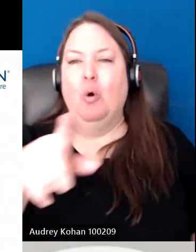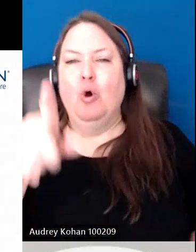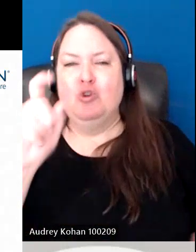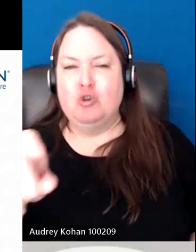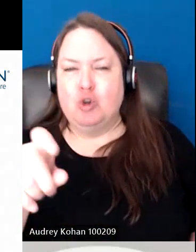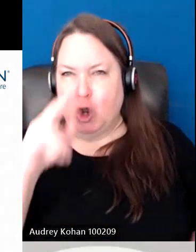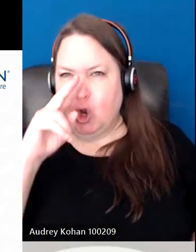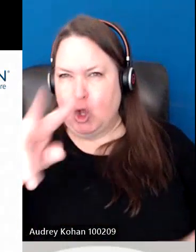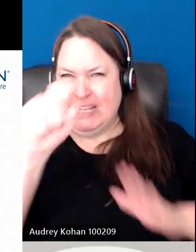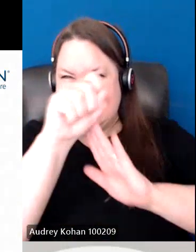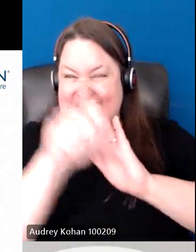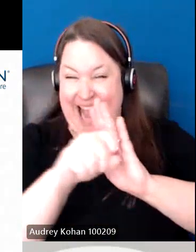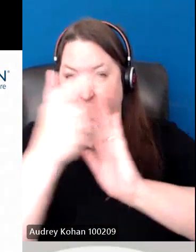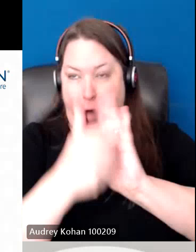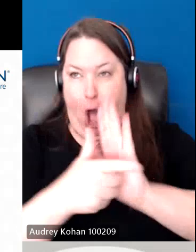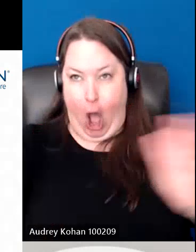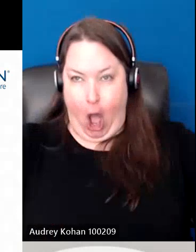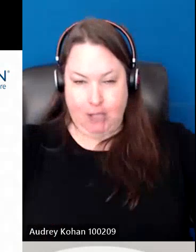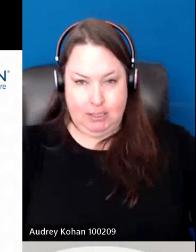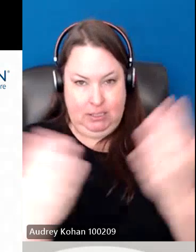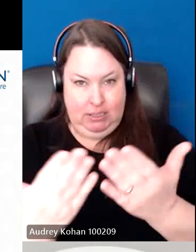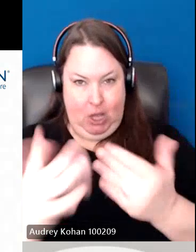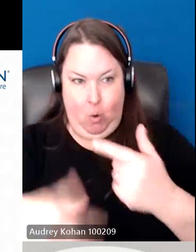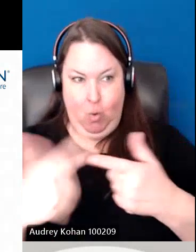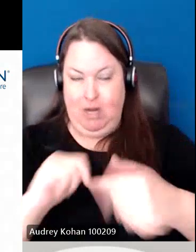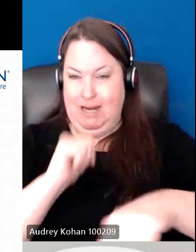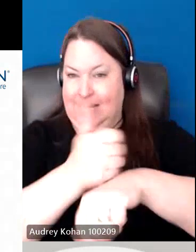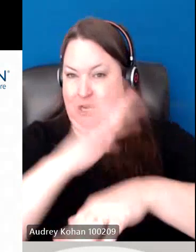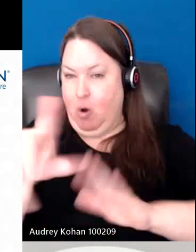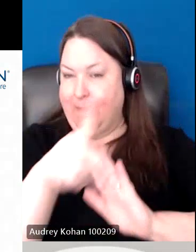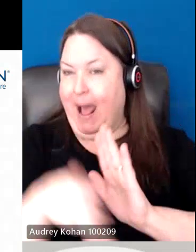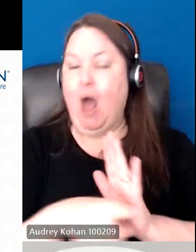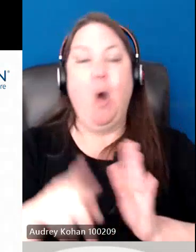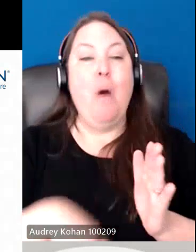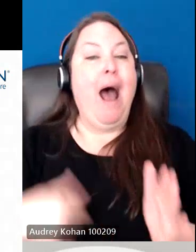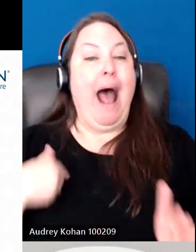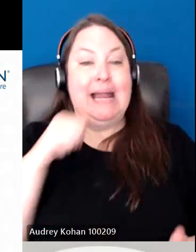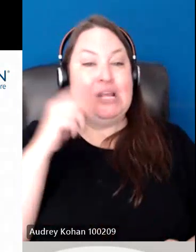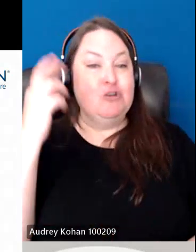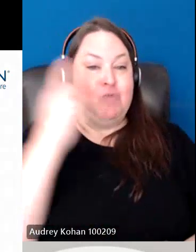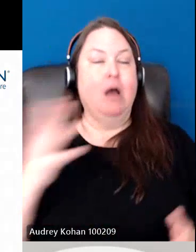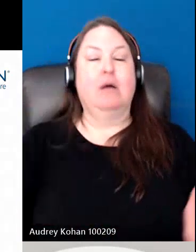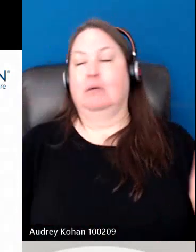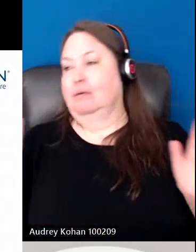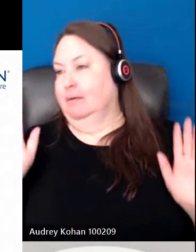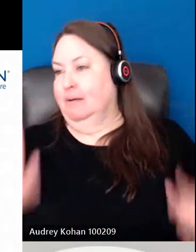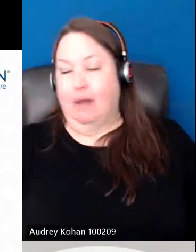laws right during creating your policy because what I did not realize is oh my goodness how many